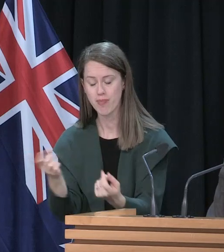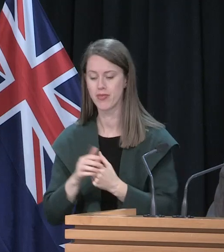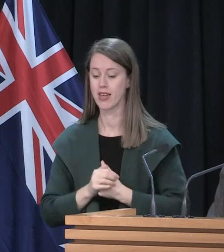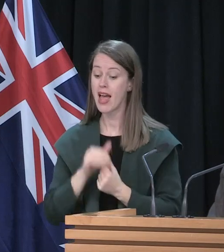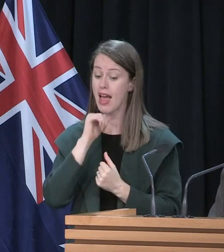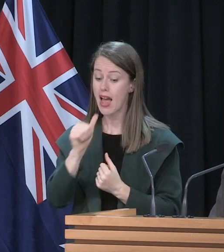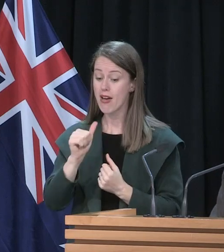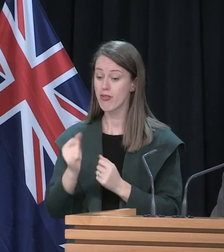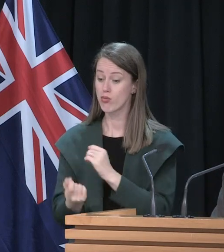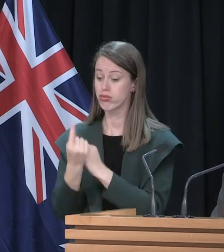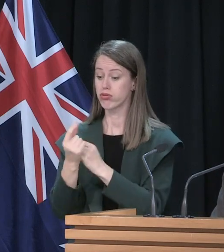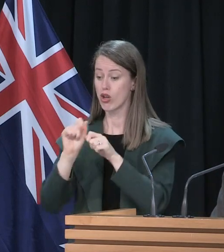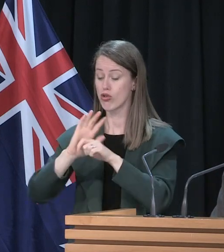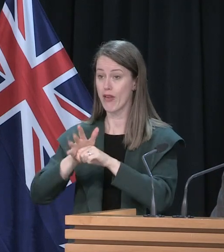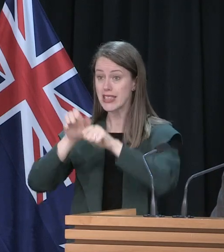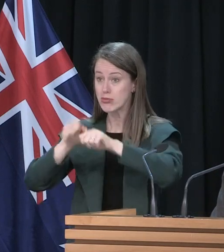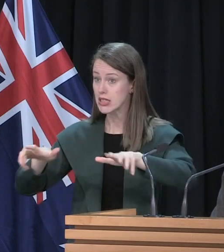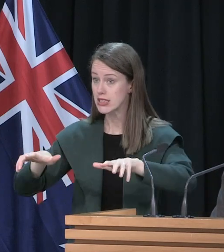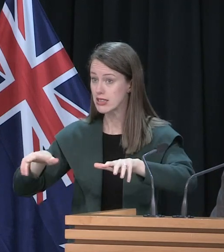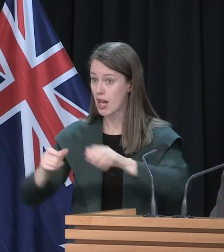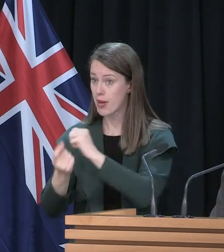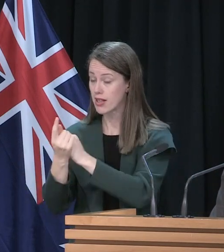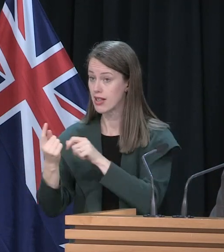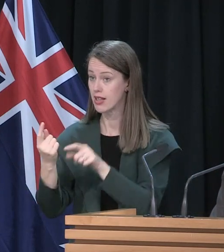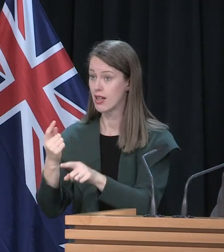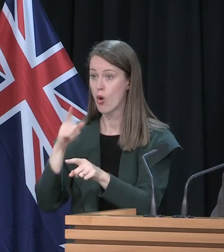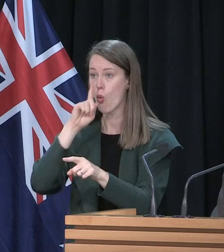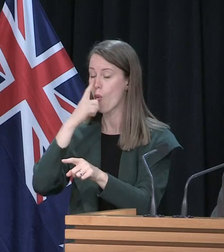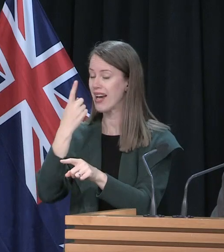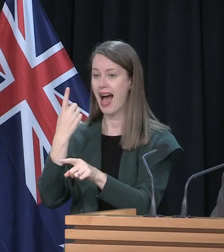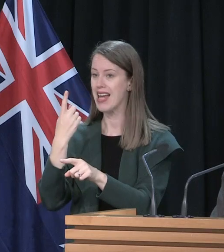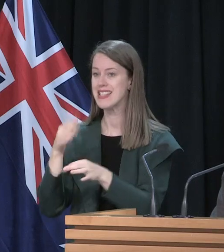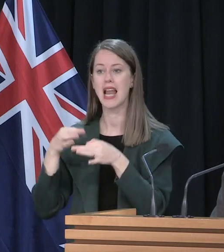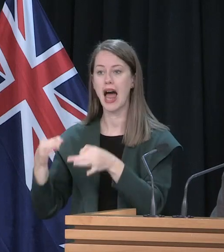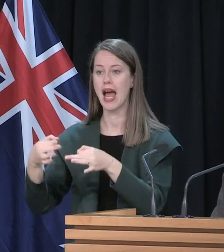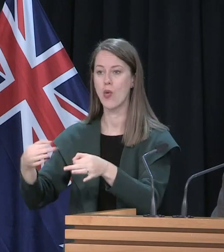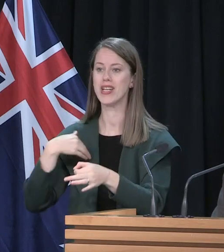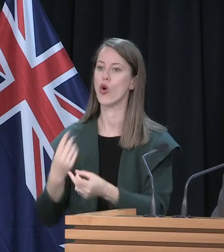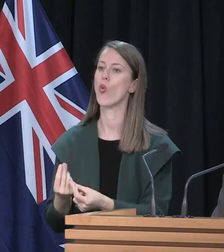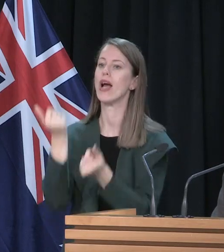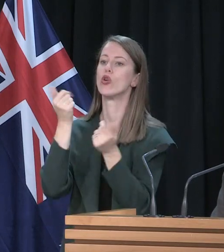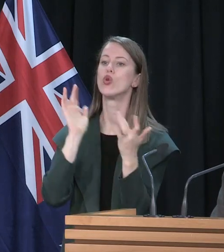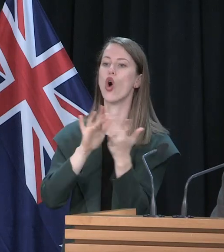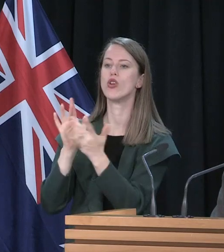including those with disabilities and in wheelchairs. If the virus was